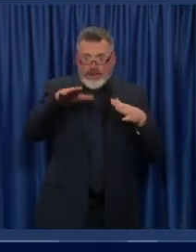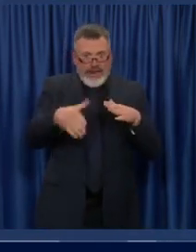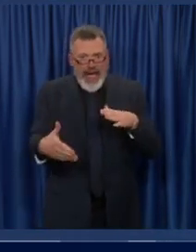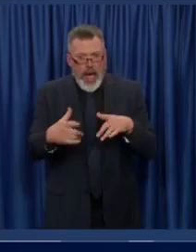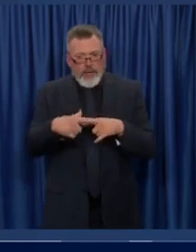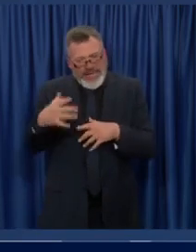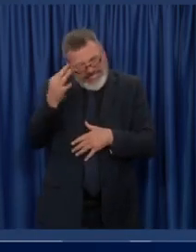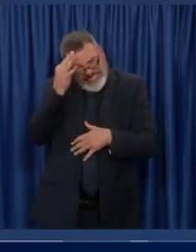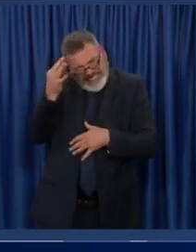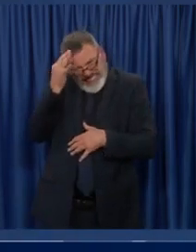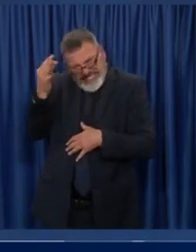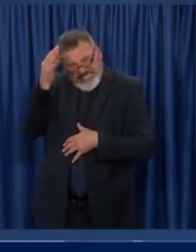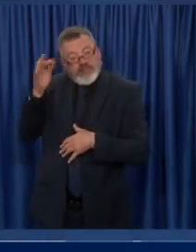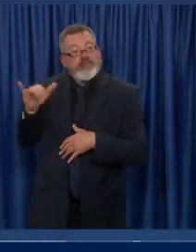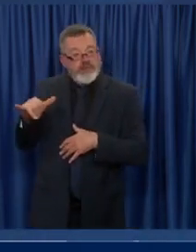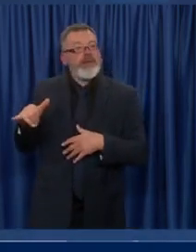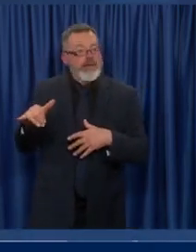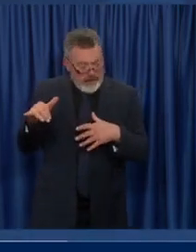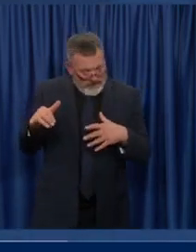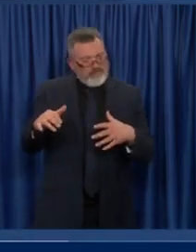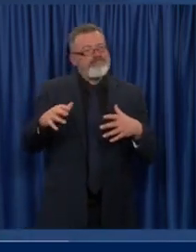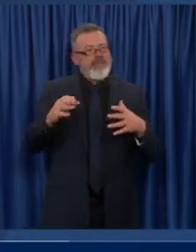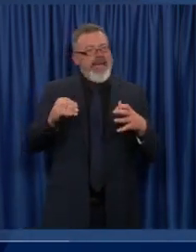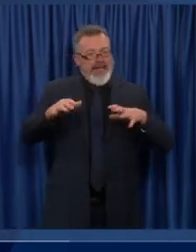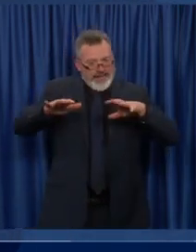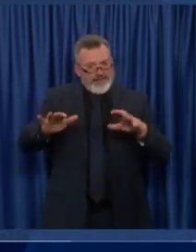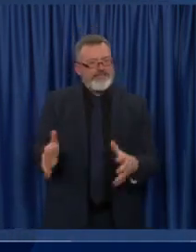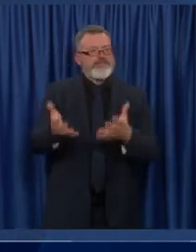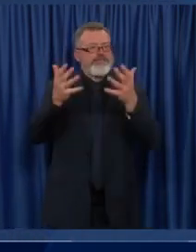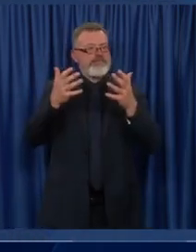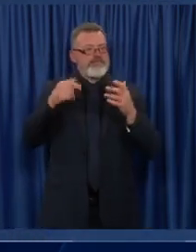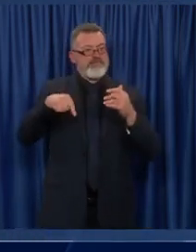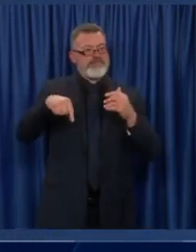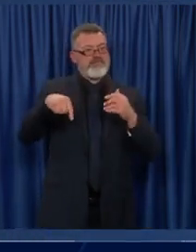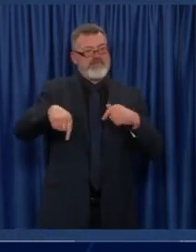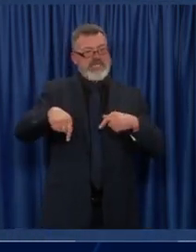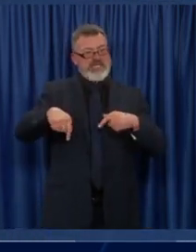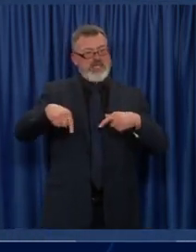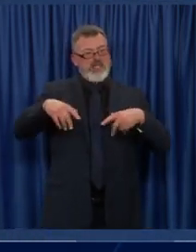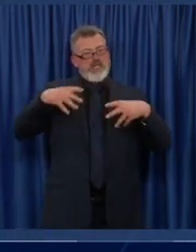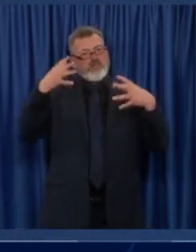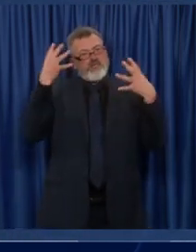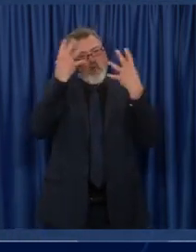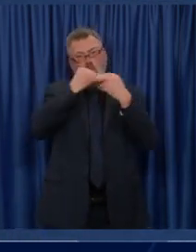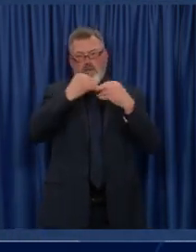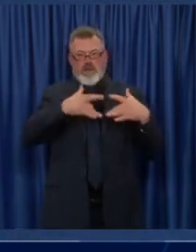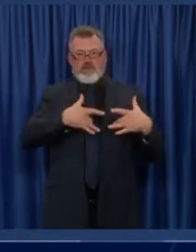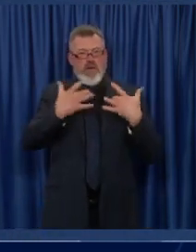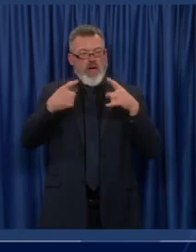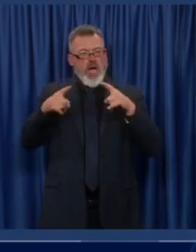SOME OF US WERE ALMOST RIPPED OUT AND HAVE HAD TO RECUPERATE AND RECOVER.